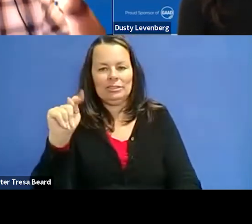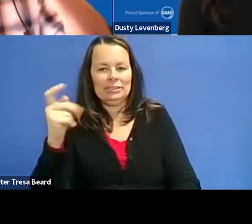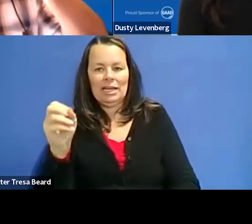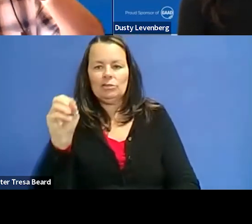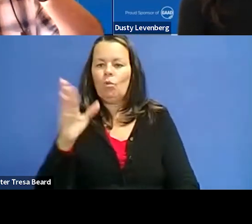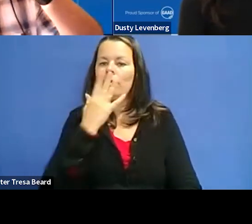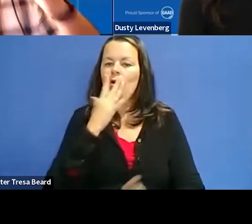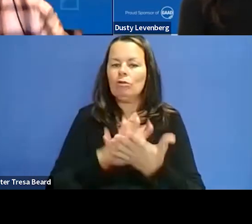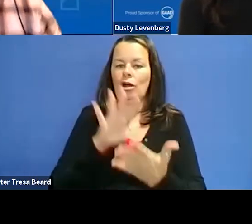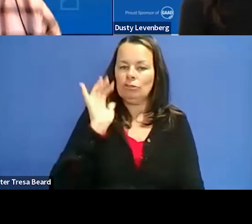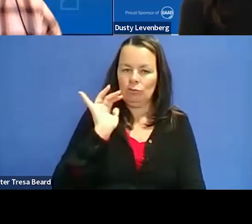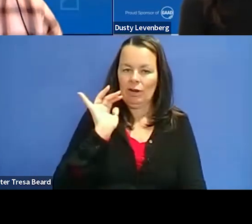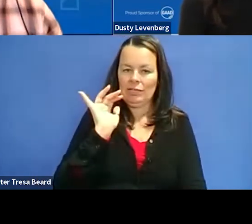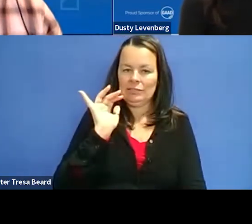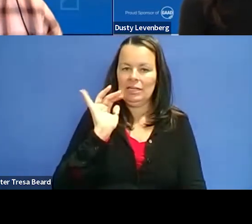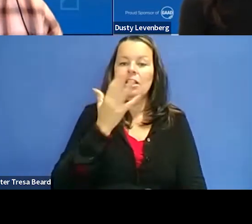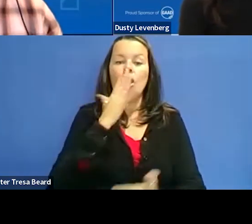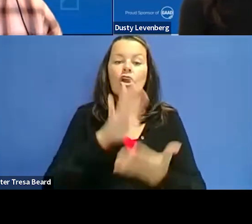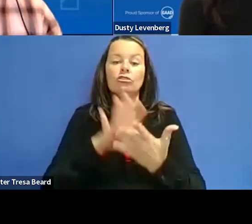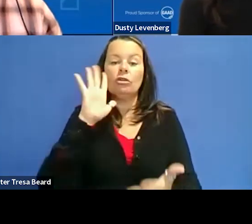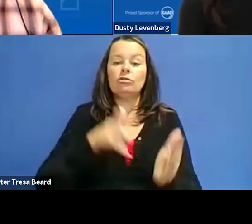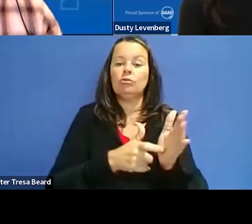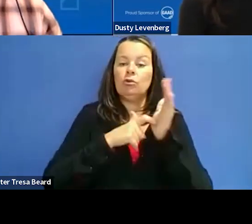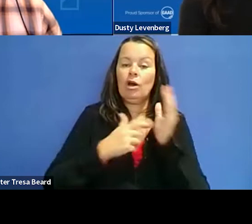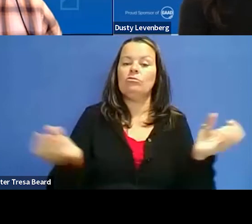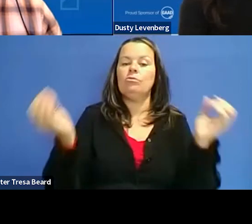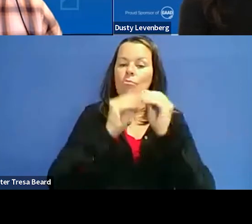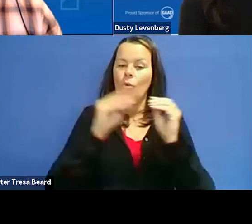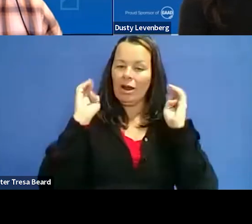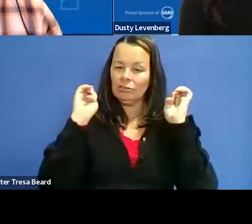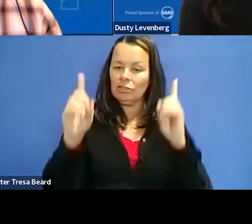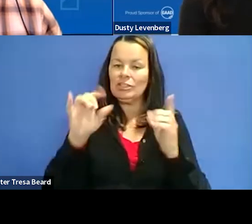That's why the designing team and I have been training everyone, including